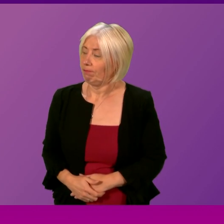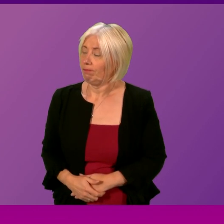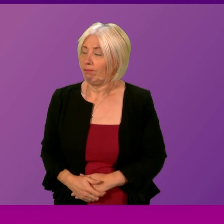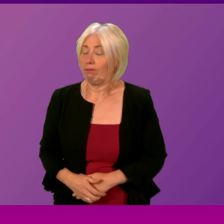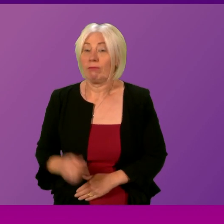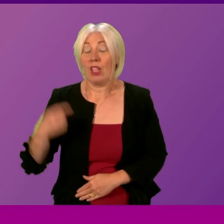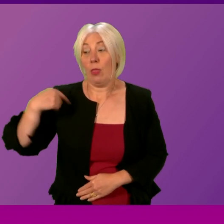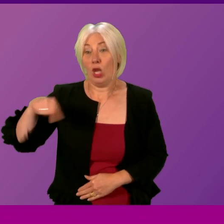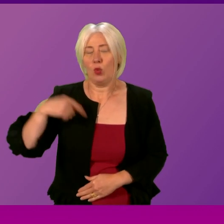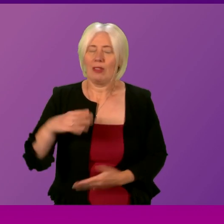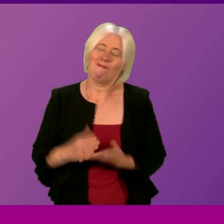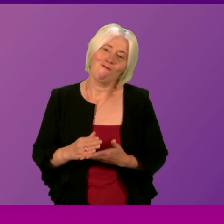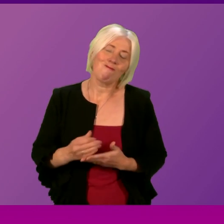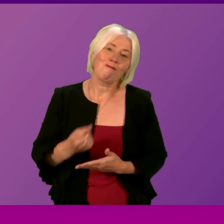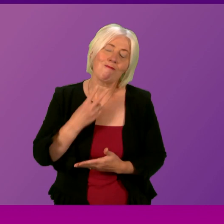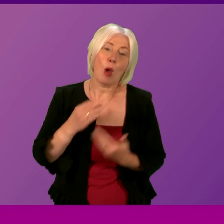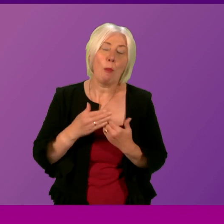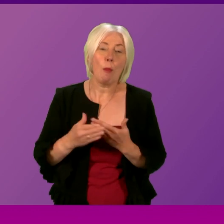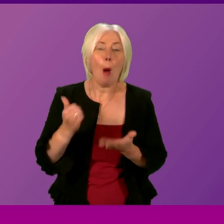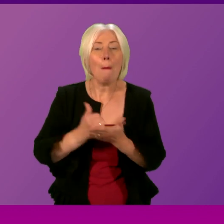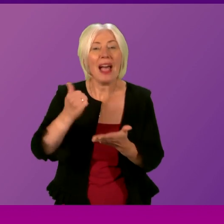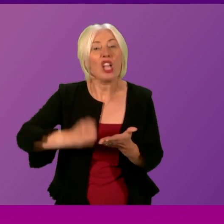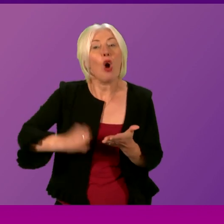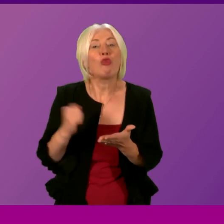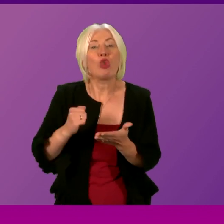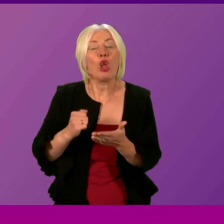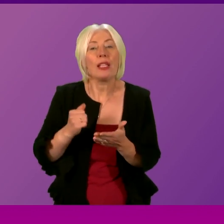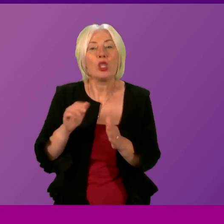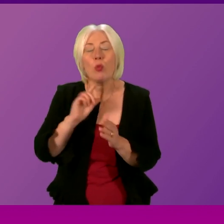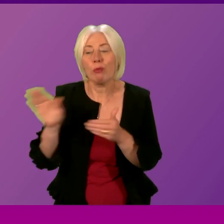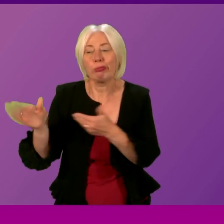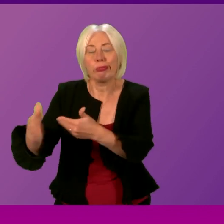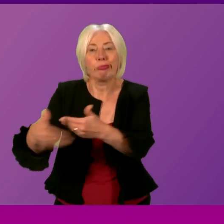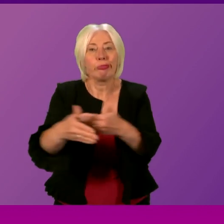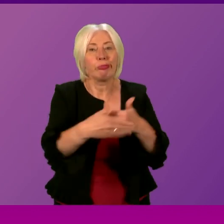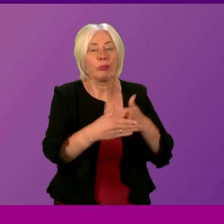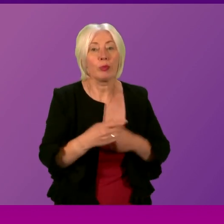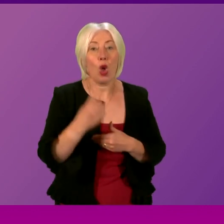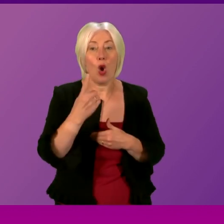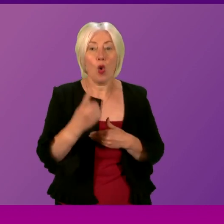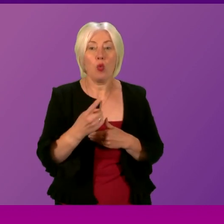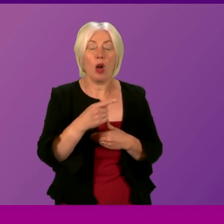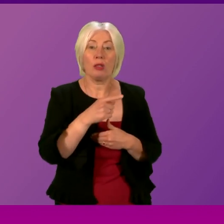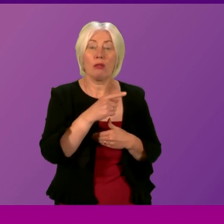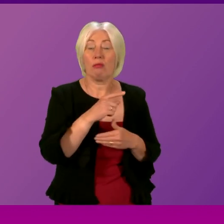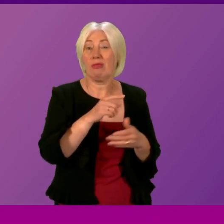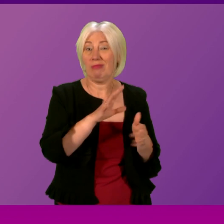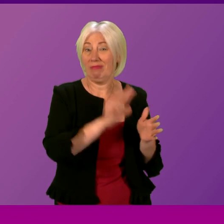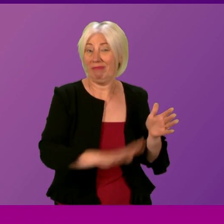This week, we learned the disappointing news of more Bank of Scotland branch closures, including one in Millport, on Cumbrae, and another in Brodick, on Arran. Those are